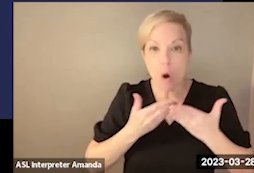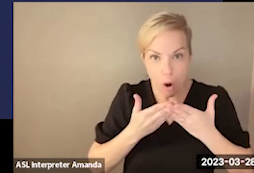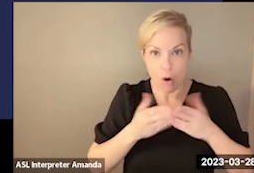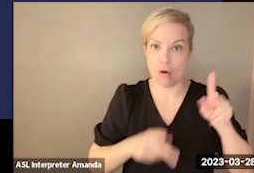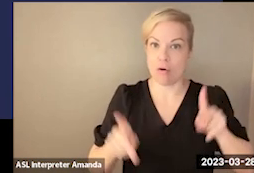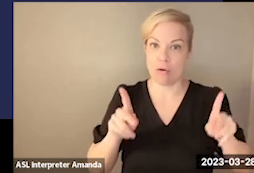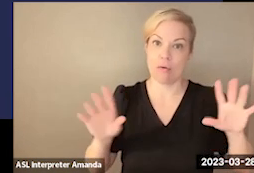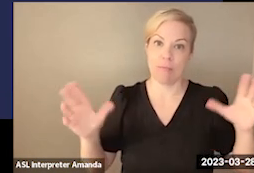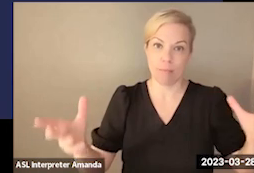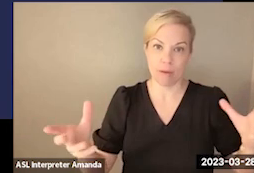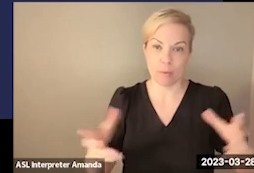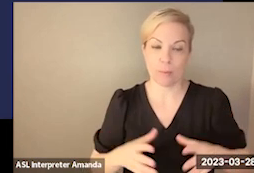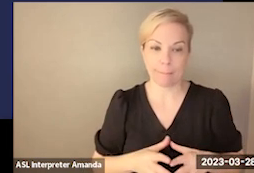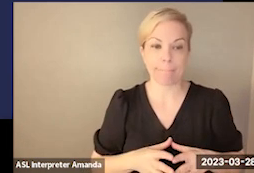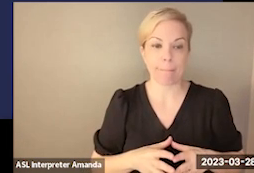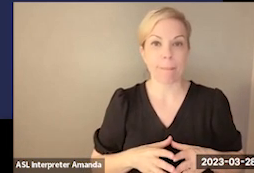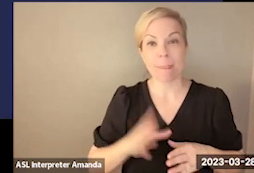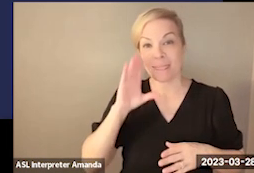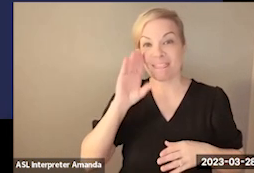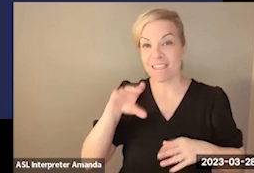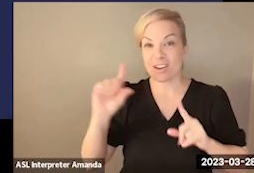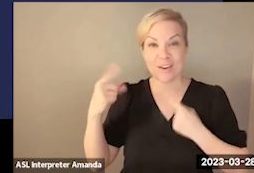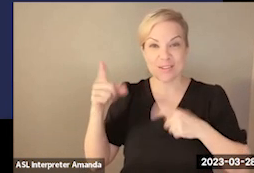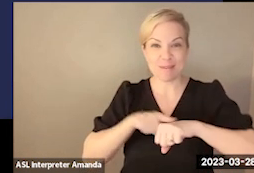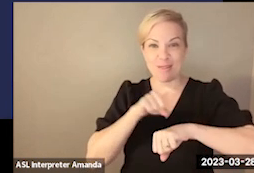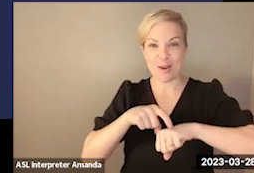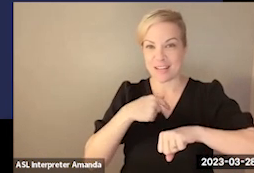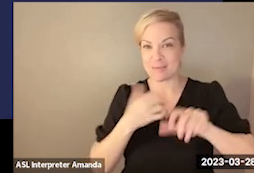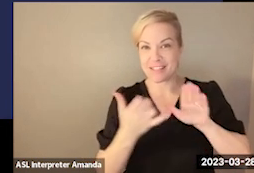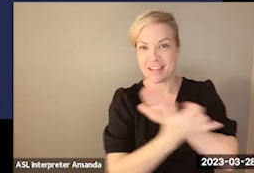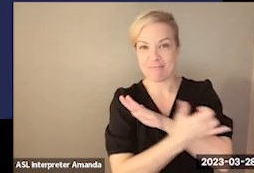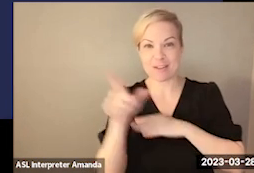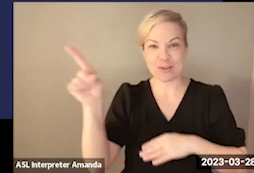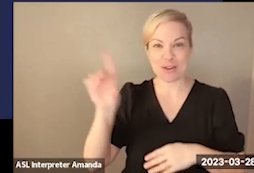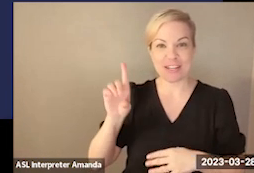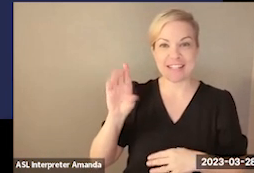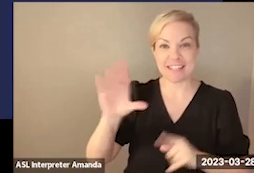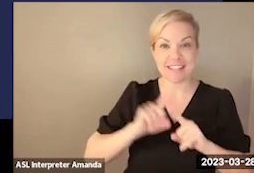Debbie Stine, Science & Technology Policy Academy: I'm sure it's been it's been a long time since I've been on the Metro system in DC. But when I was there.